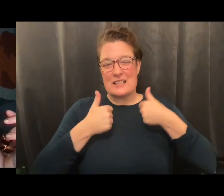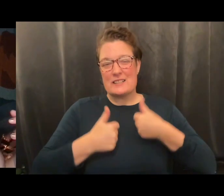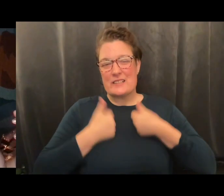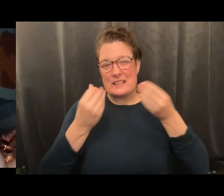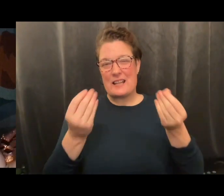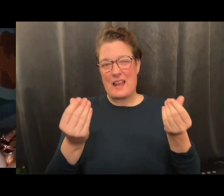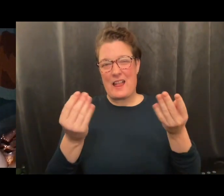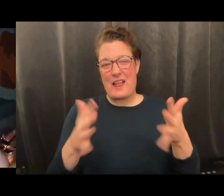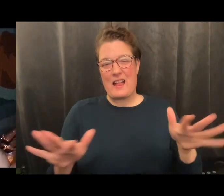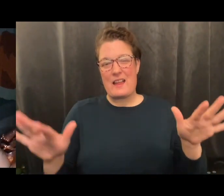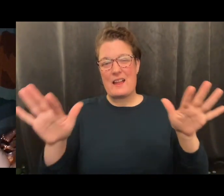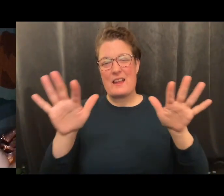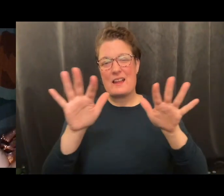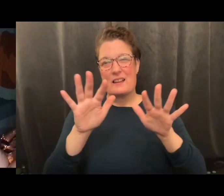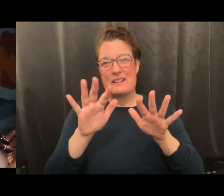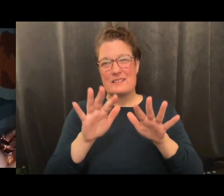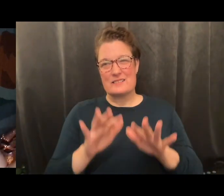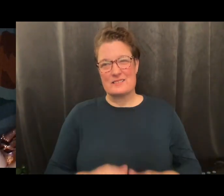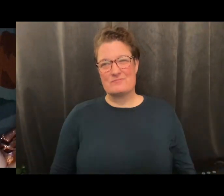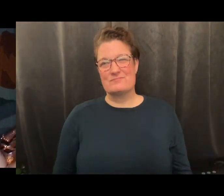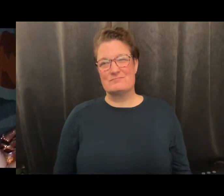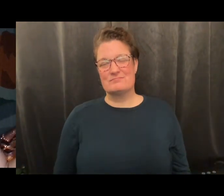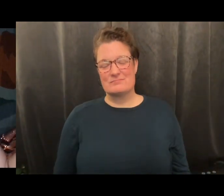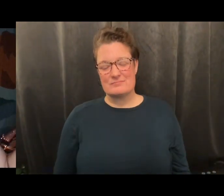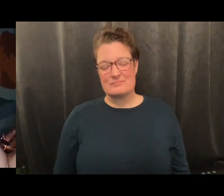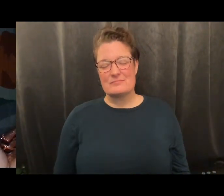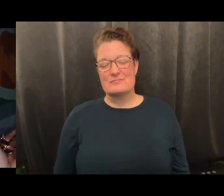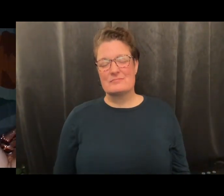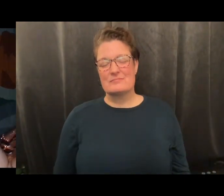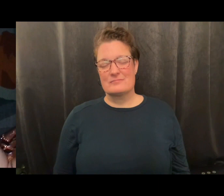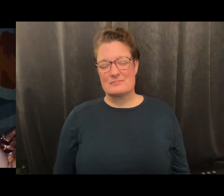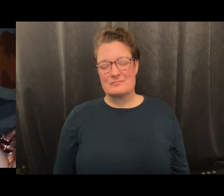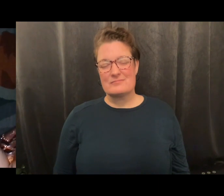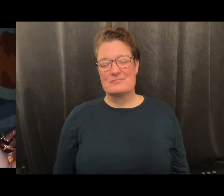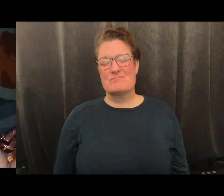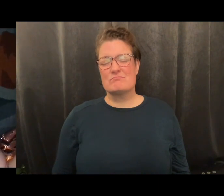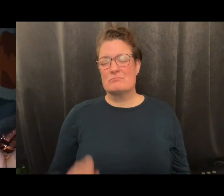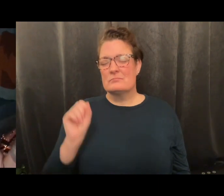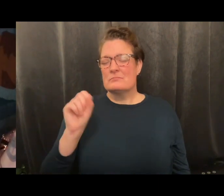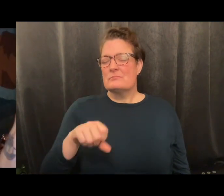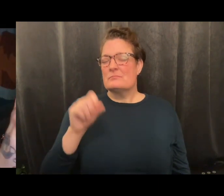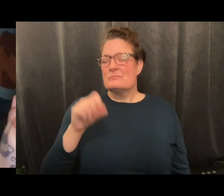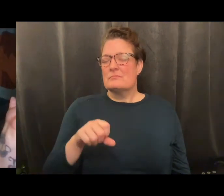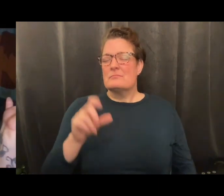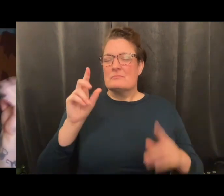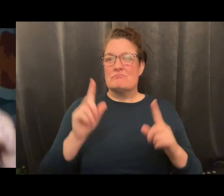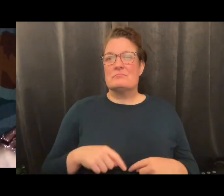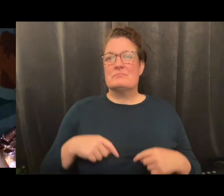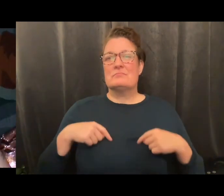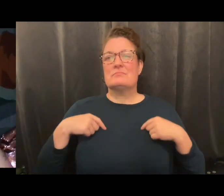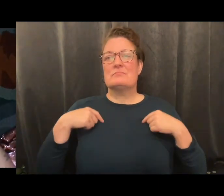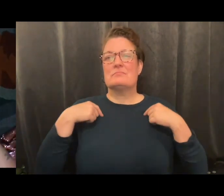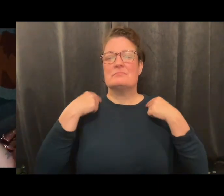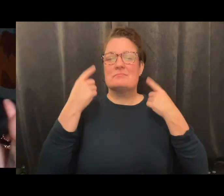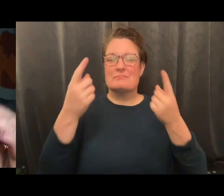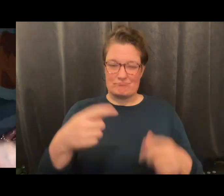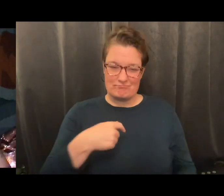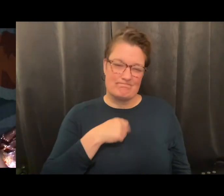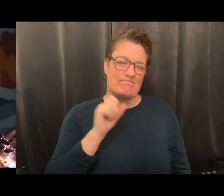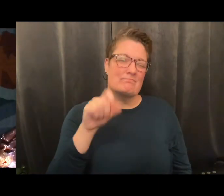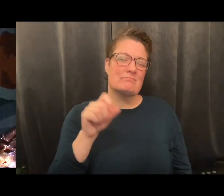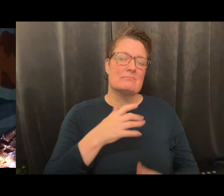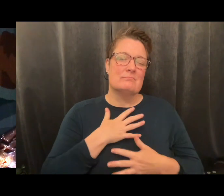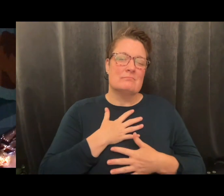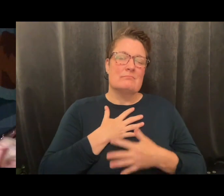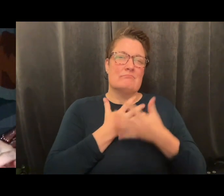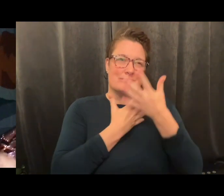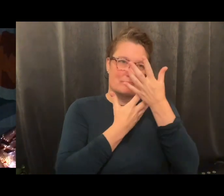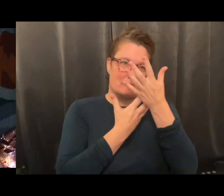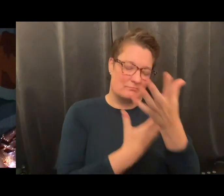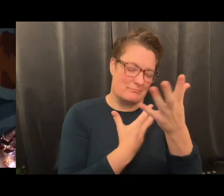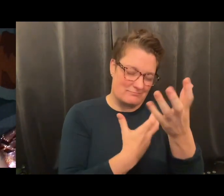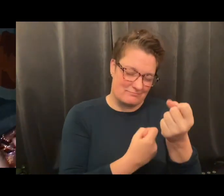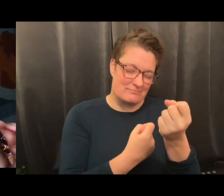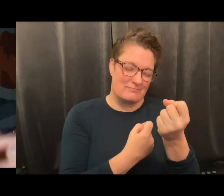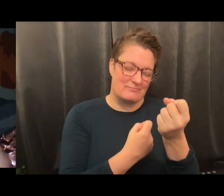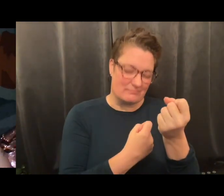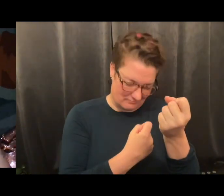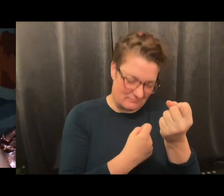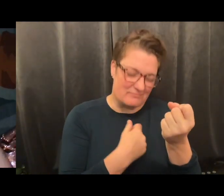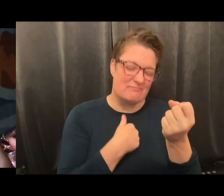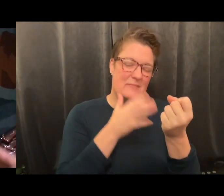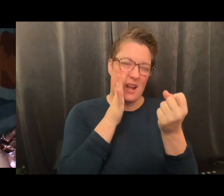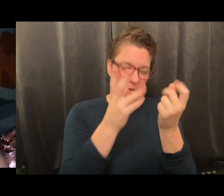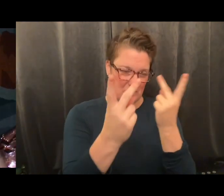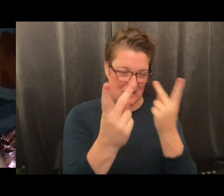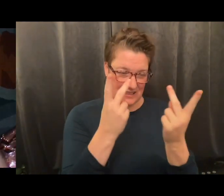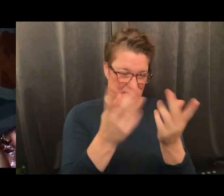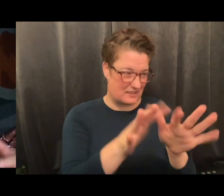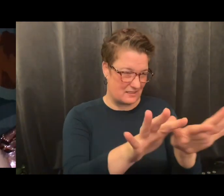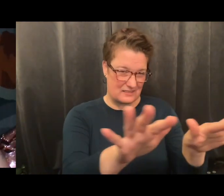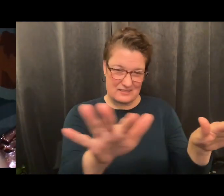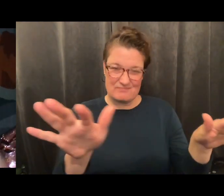Oh how, oh how I trusted that I would see God's good, in this living land.